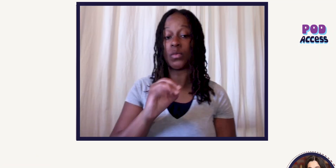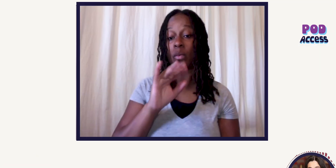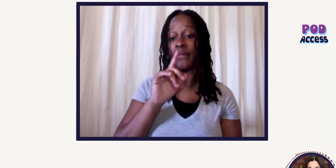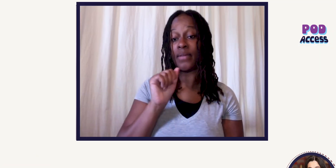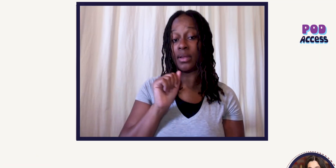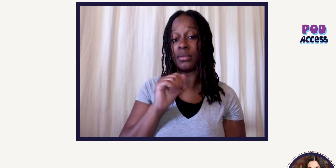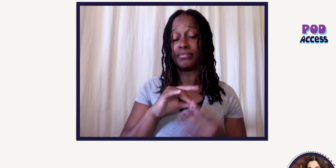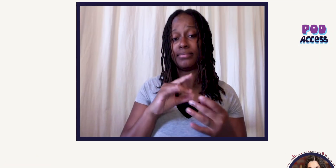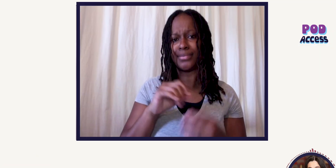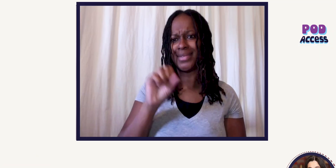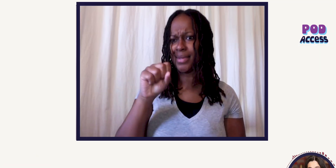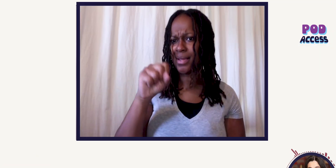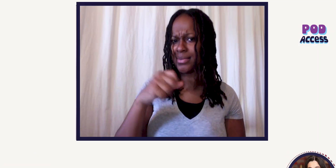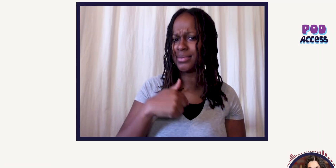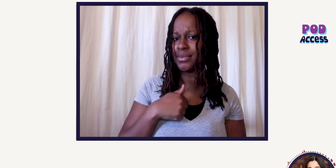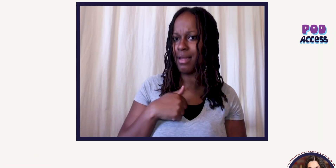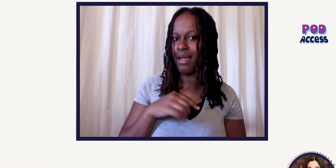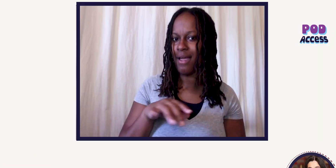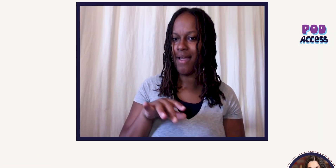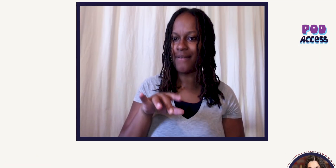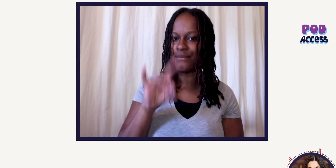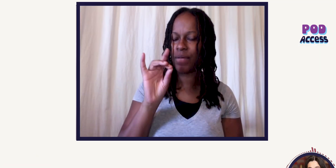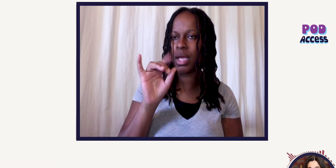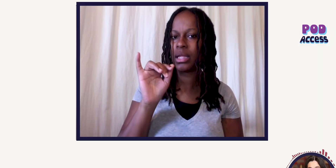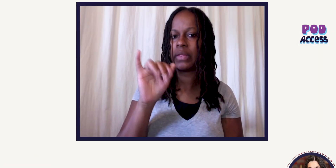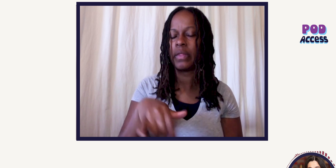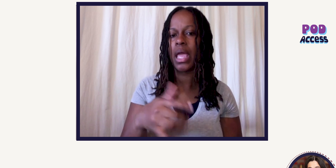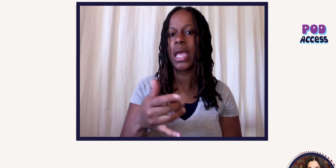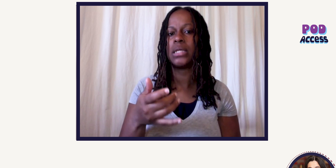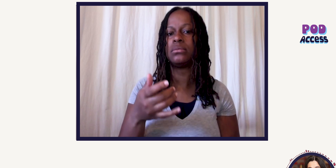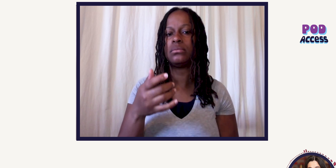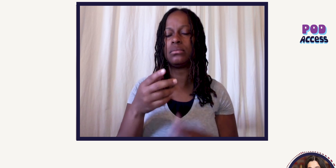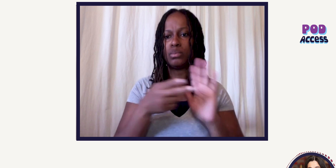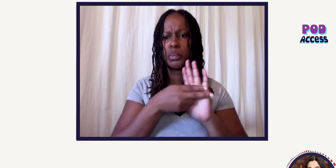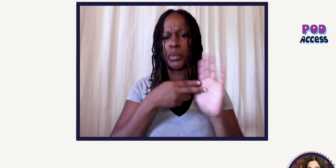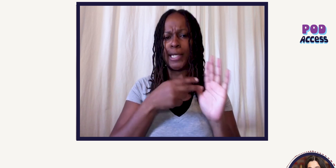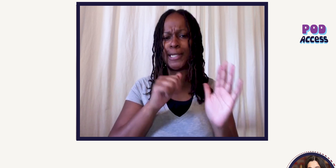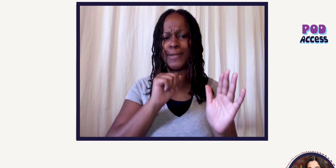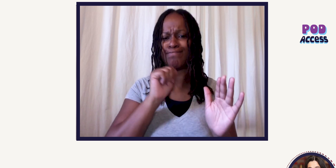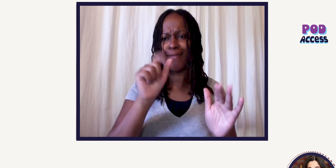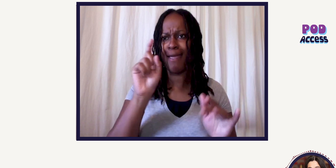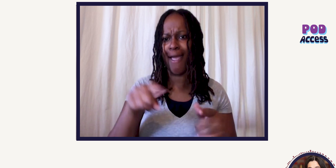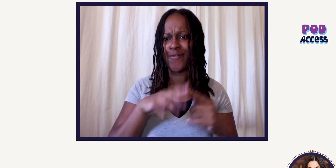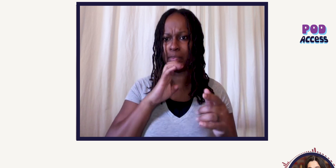Yes, I find that branding does not have to be done with a professional consultant, although you can.